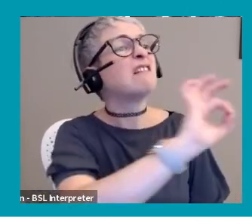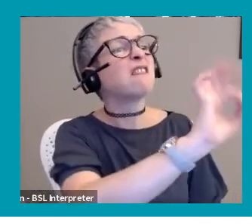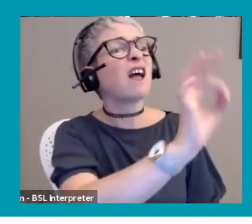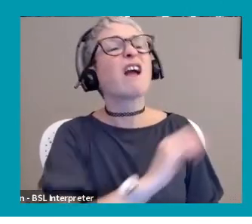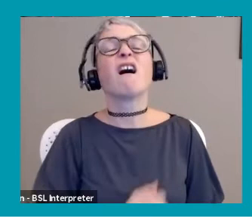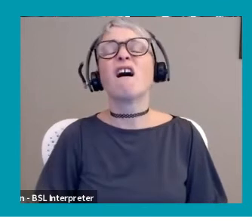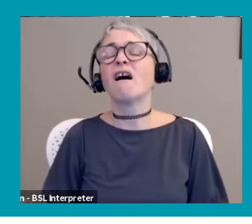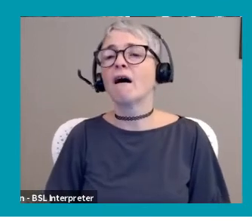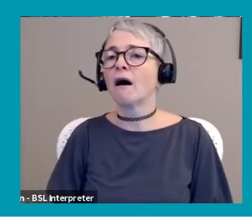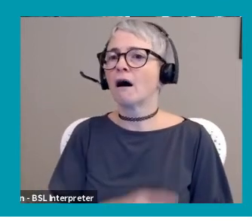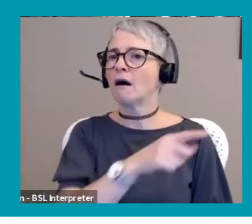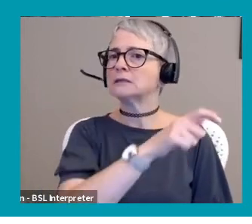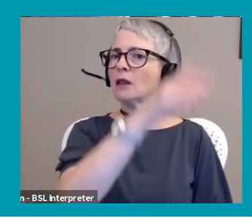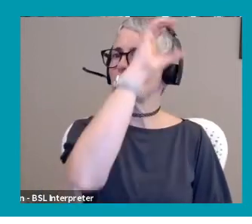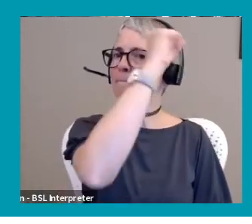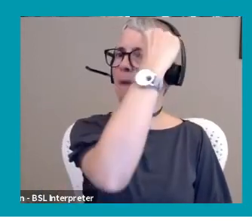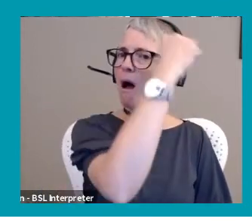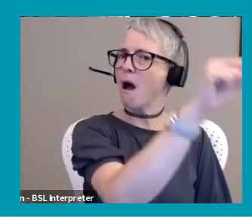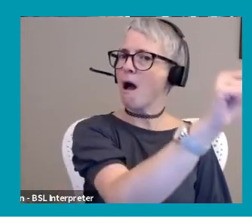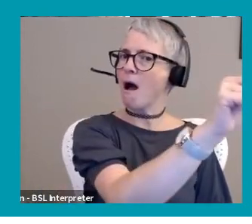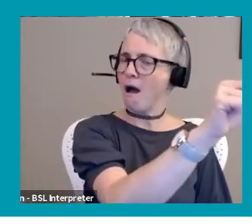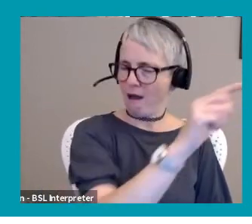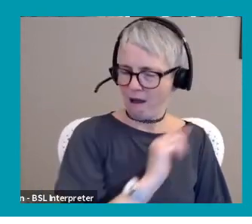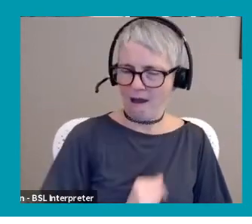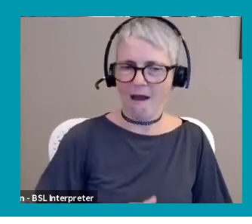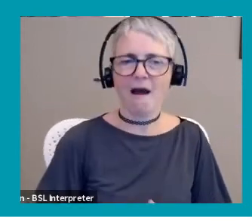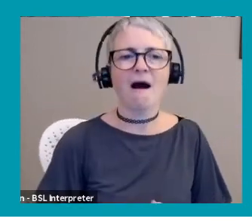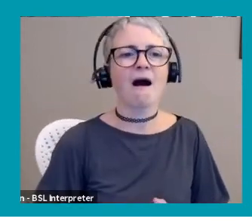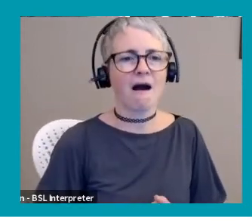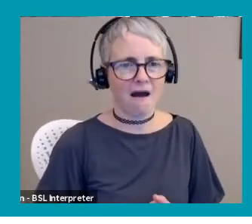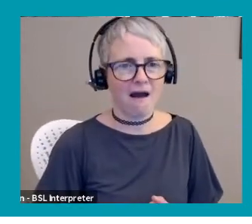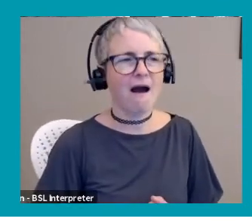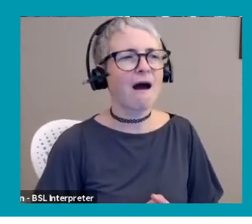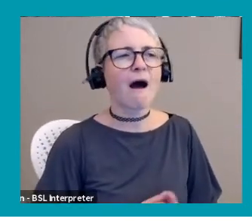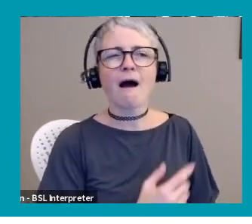research. You will show that you have some skills that might be interesting. You will ping somebody's radar.